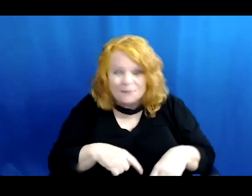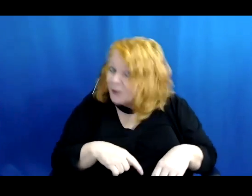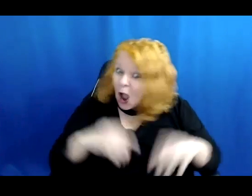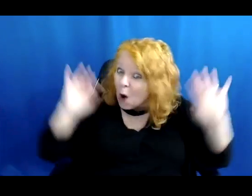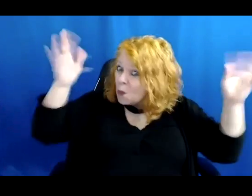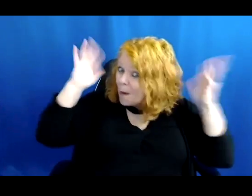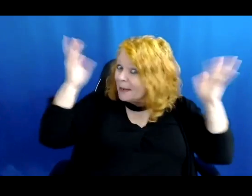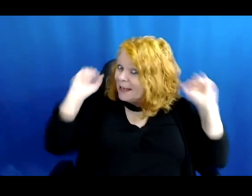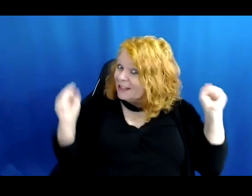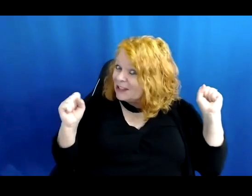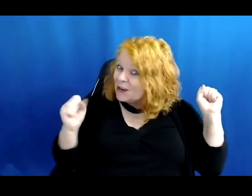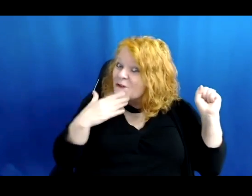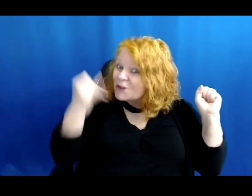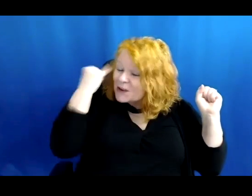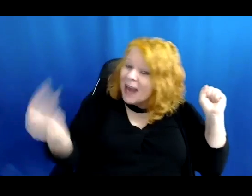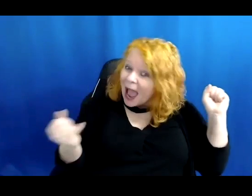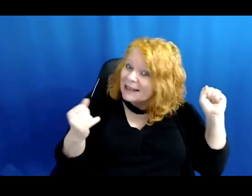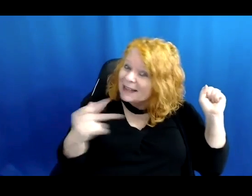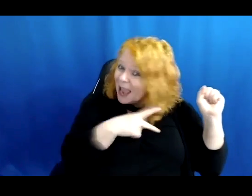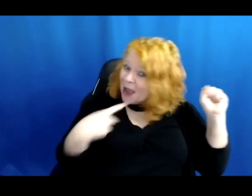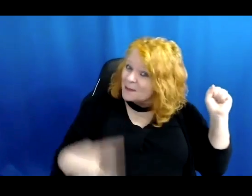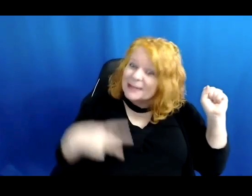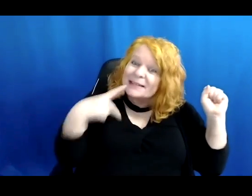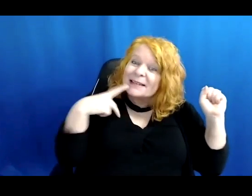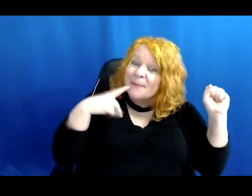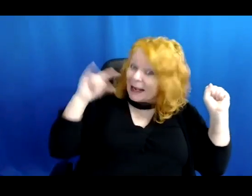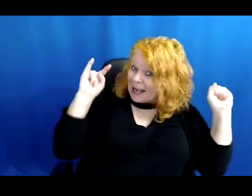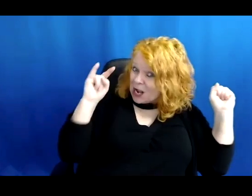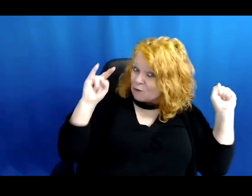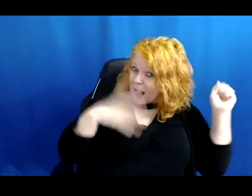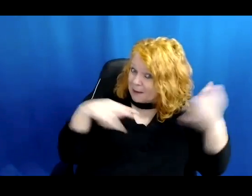do my Princess Peggy walk along as well.” said Princess Peggy